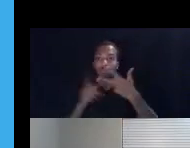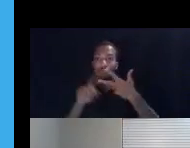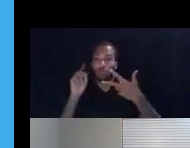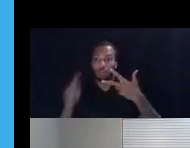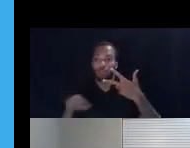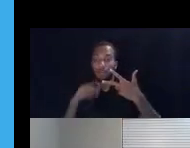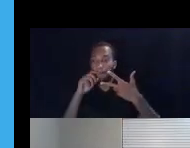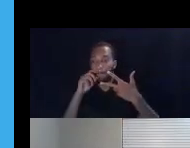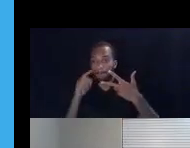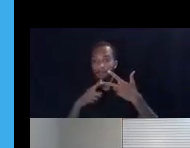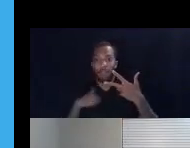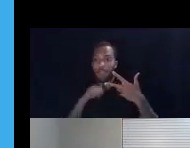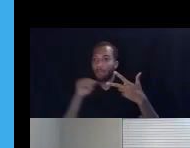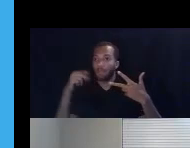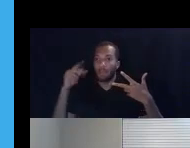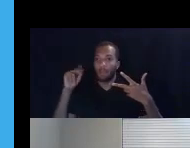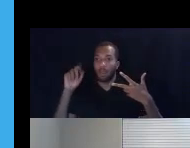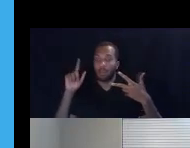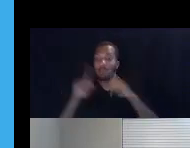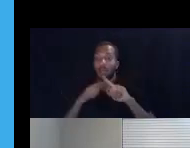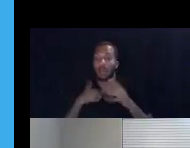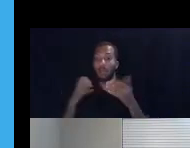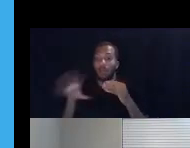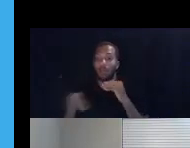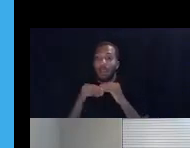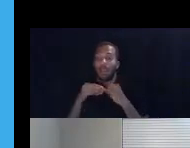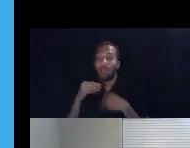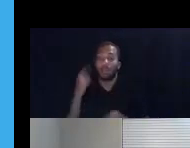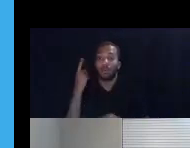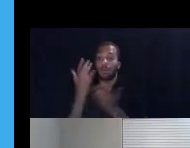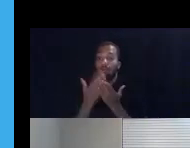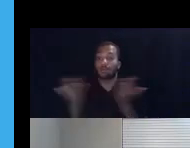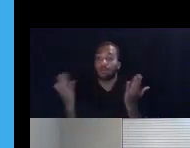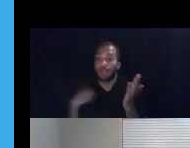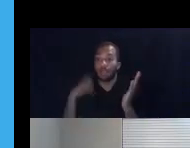[Michael] I'm not a panelist, but I will say that one of the things here is that, most of the community benefit investments initiatives